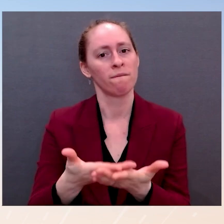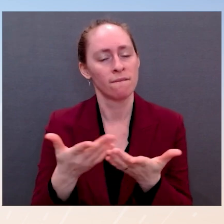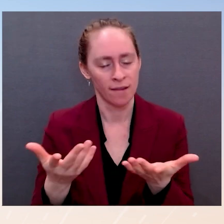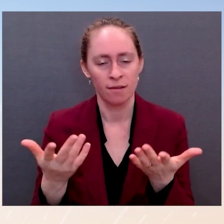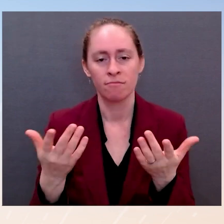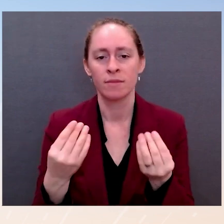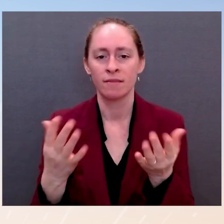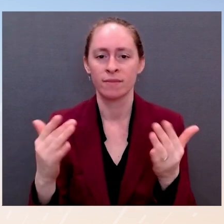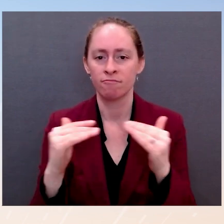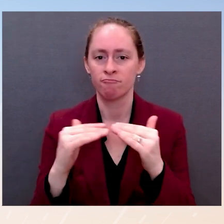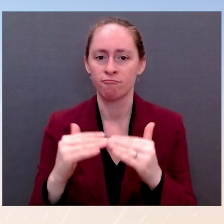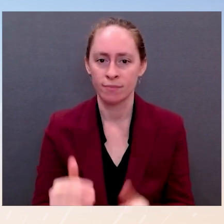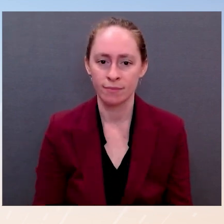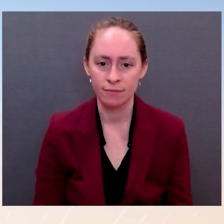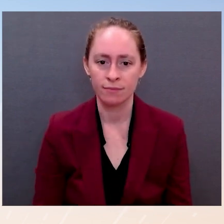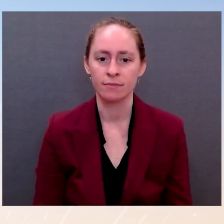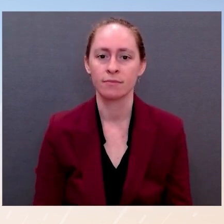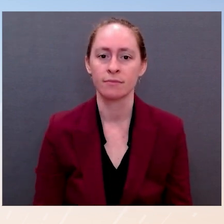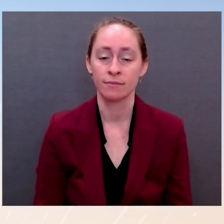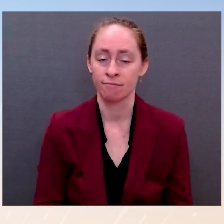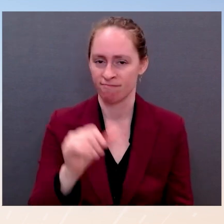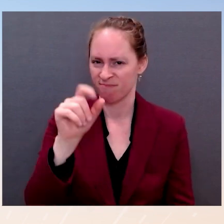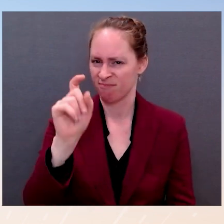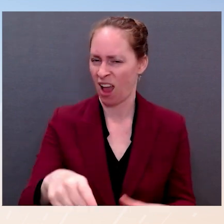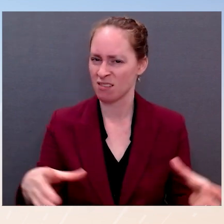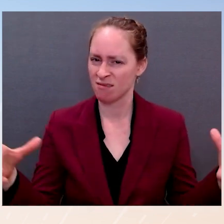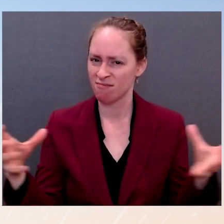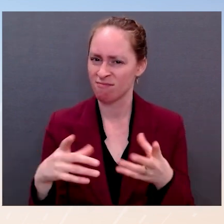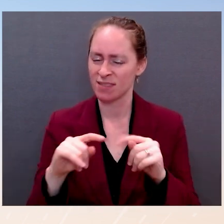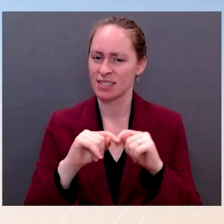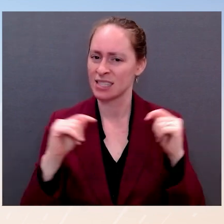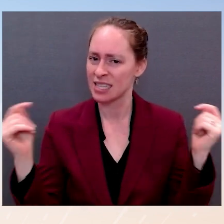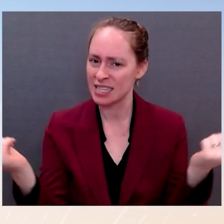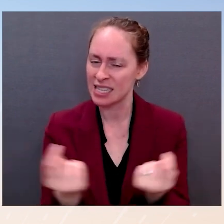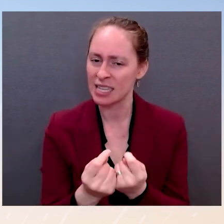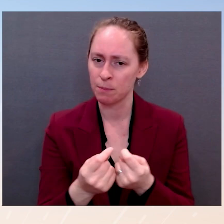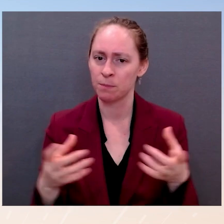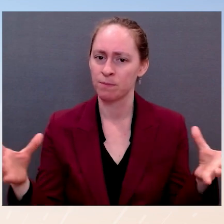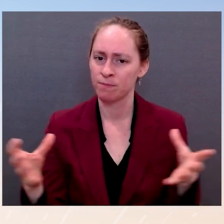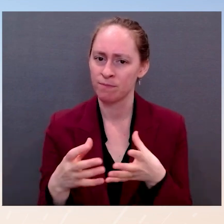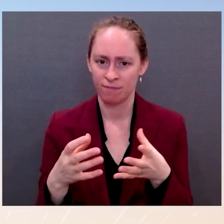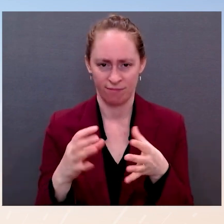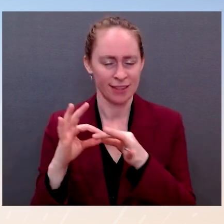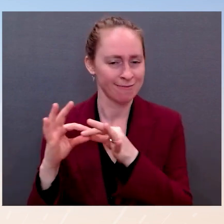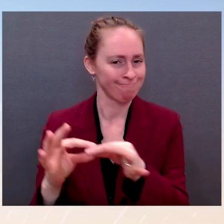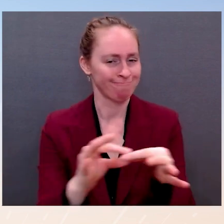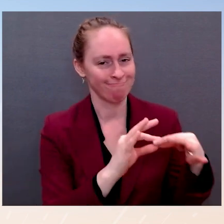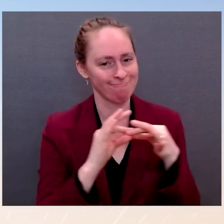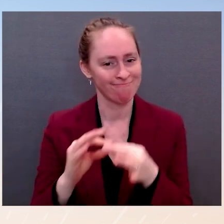So it's a team effort it's going to take working in the spirit of collaboration,